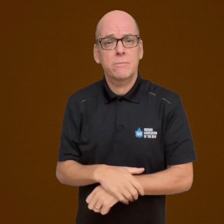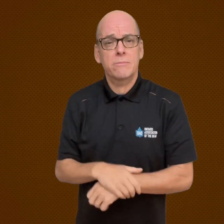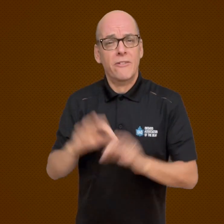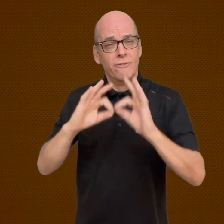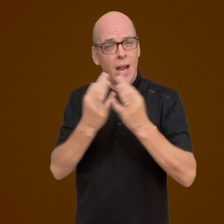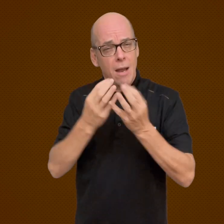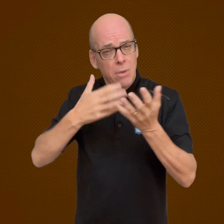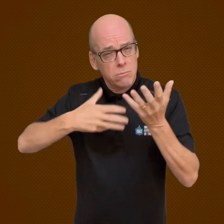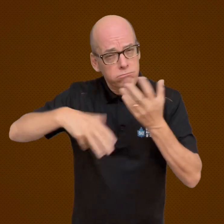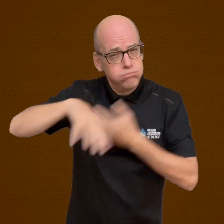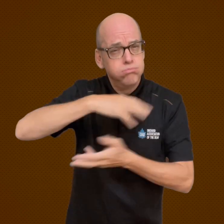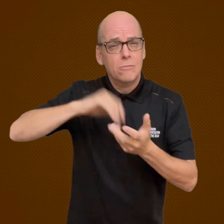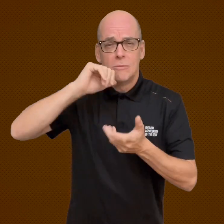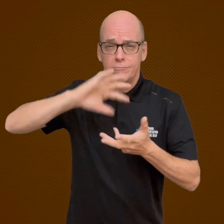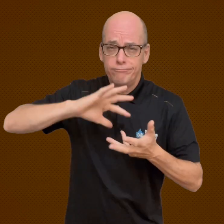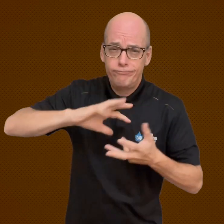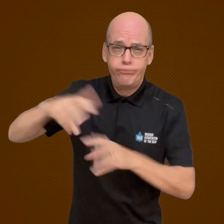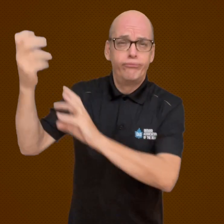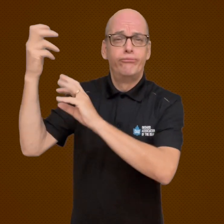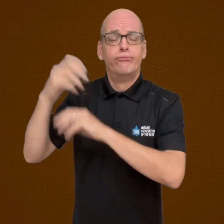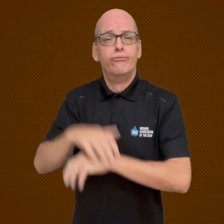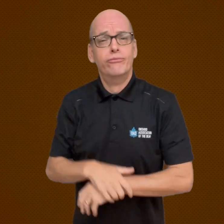and experienced problems with their families.